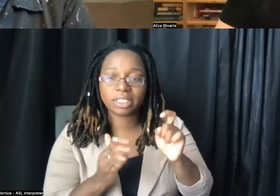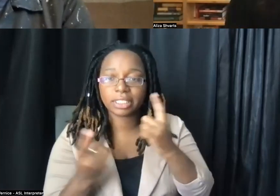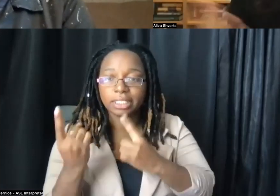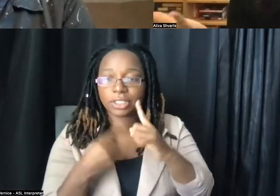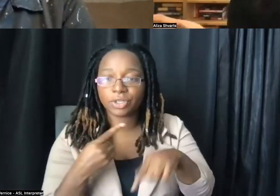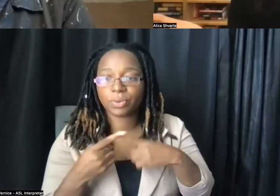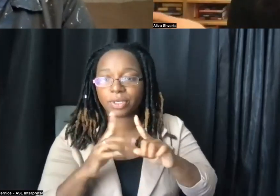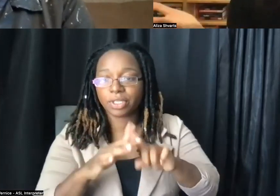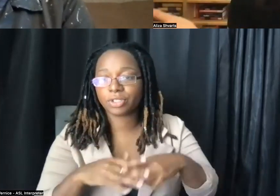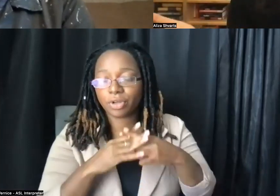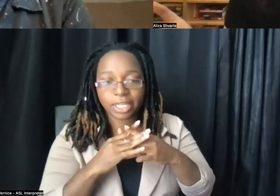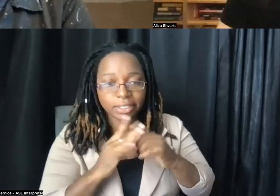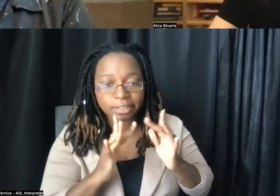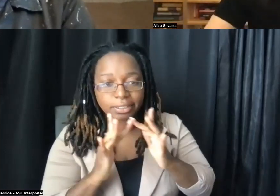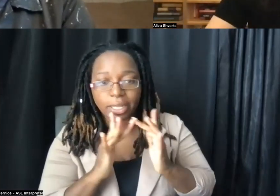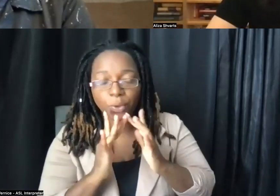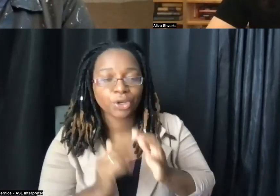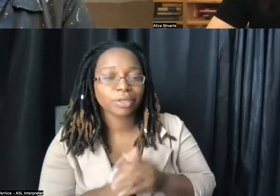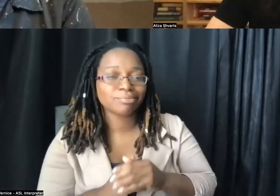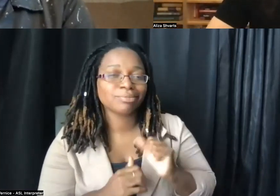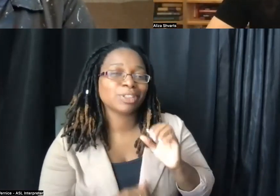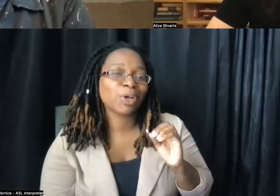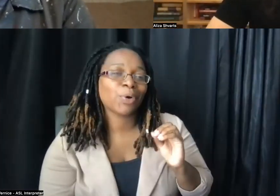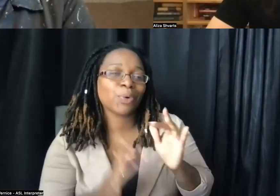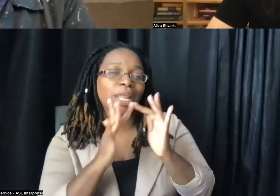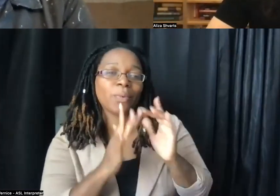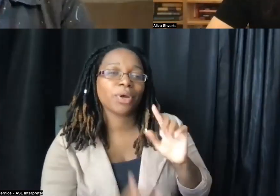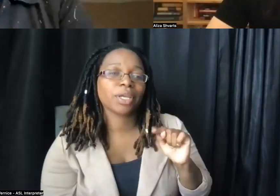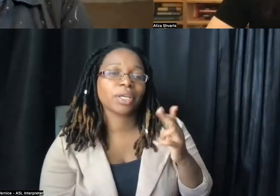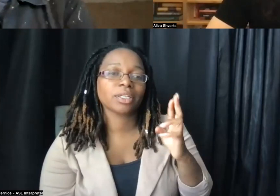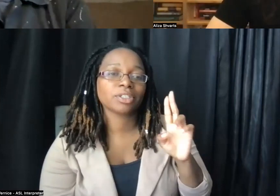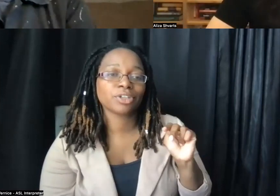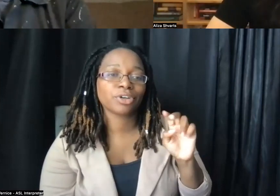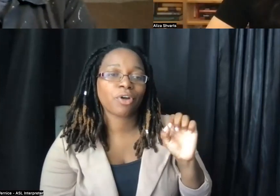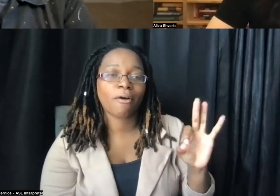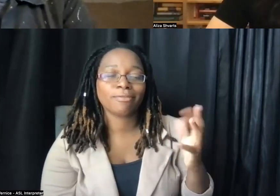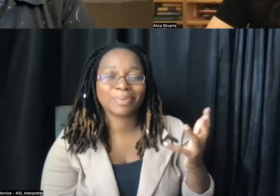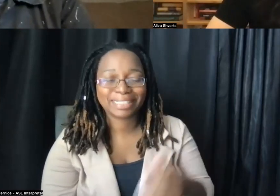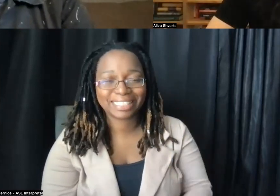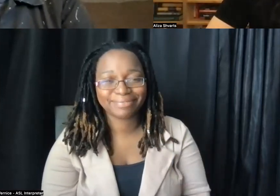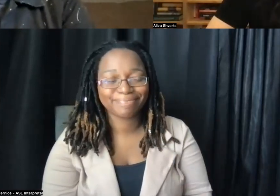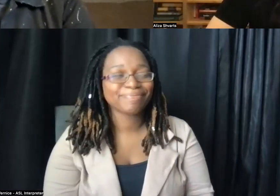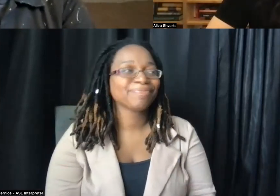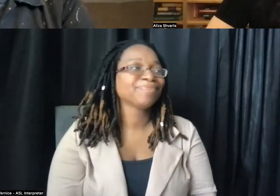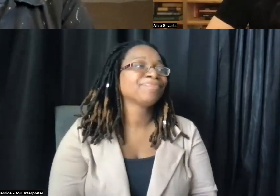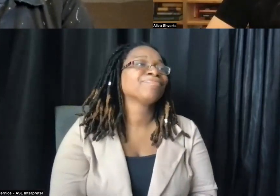What should early career artists take into consideration when starting to network? Networking turnoffs! MEREDITH TALUSAN: